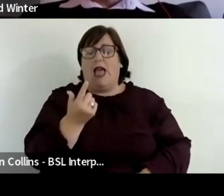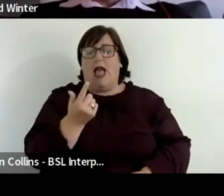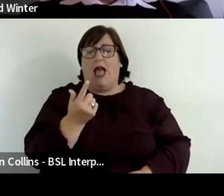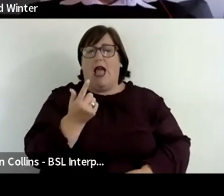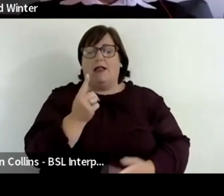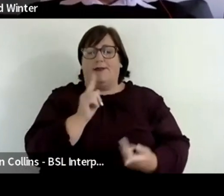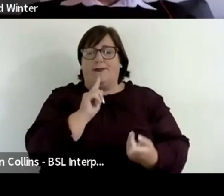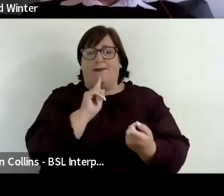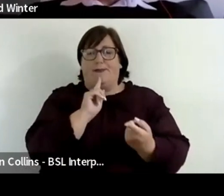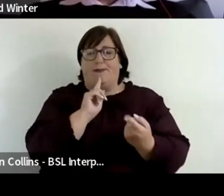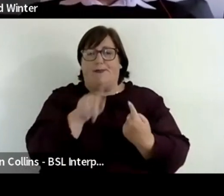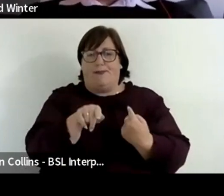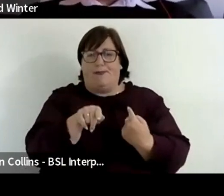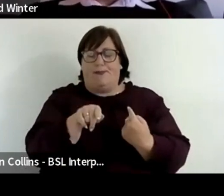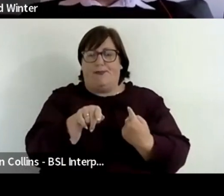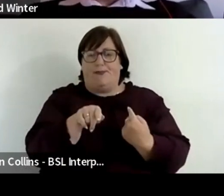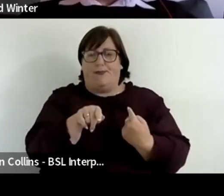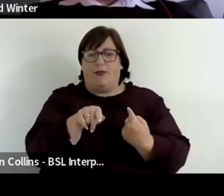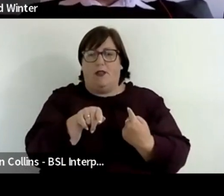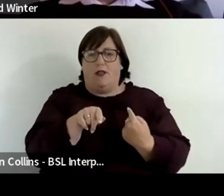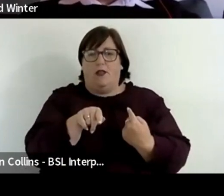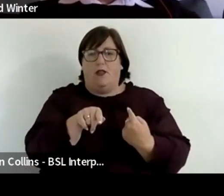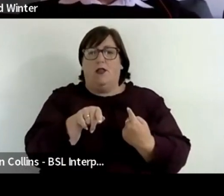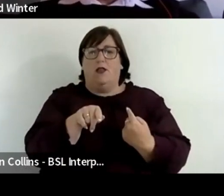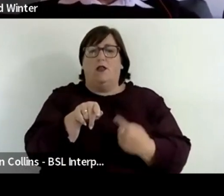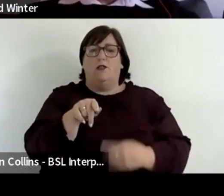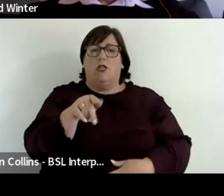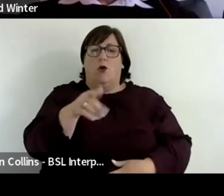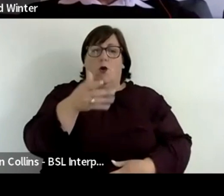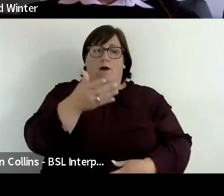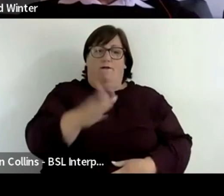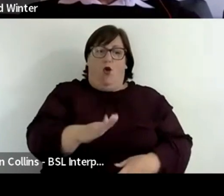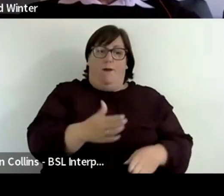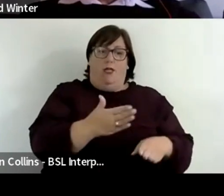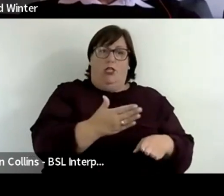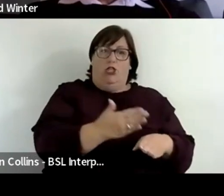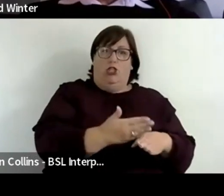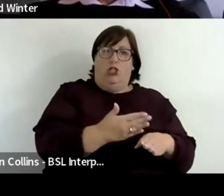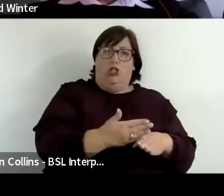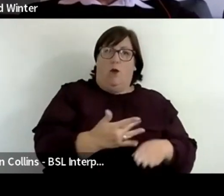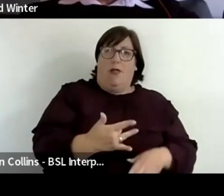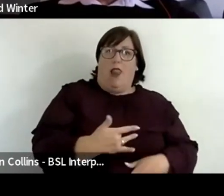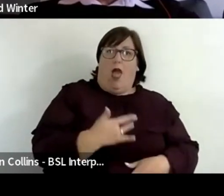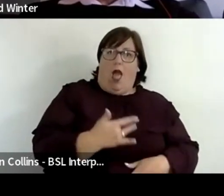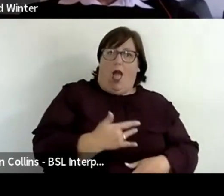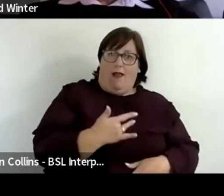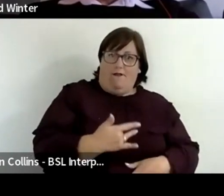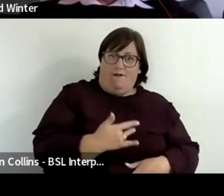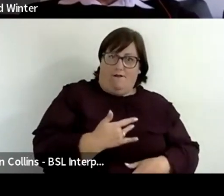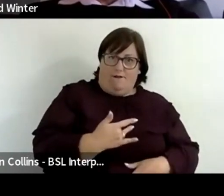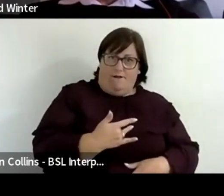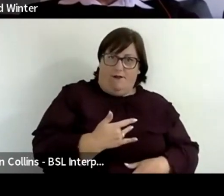From a job going live, there is usually a set period, ten days,